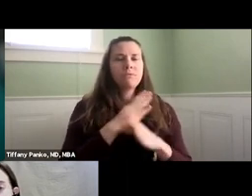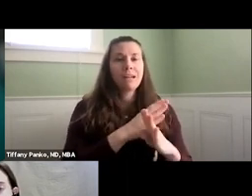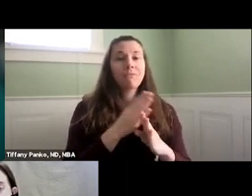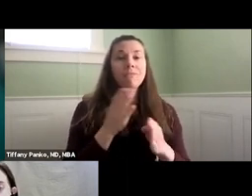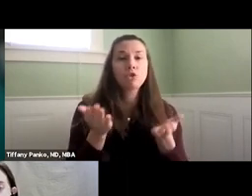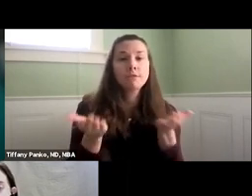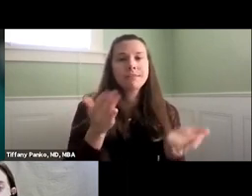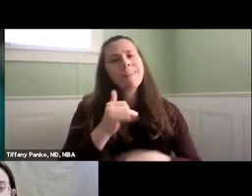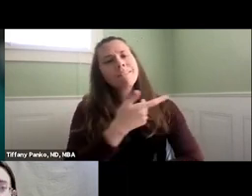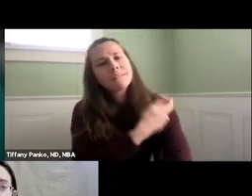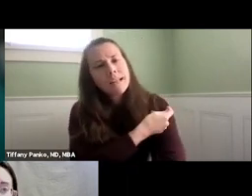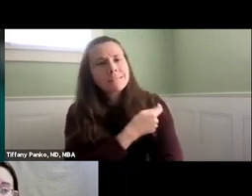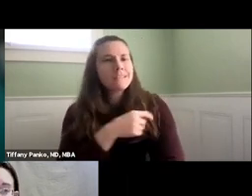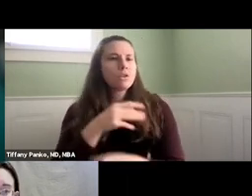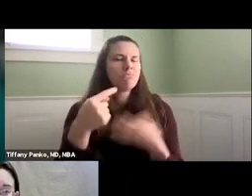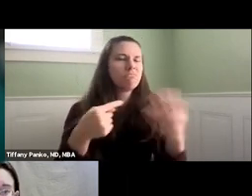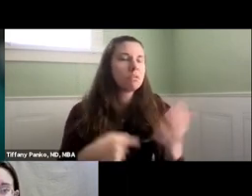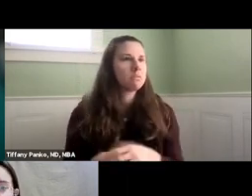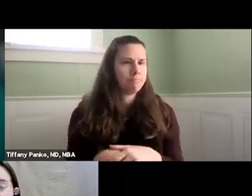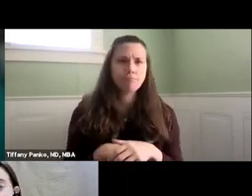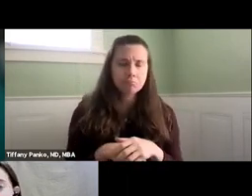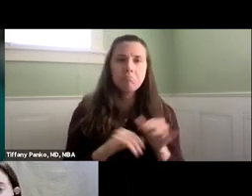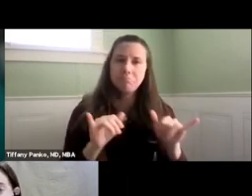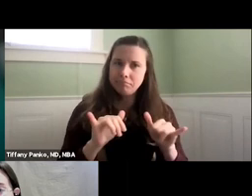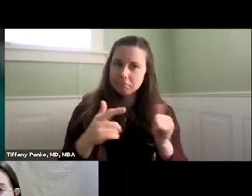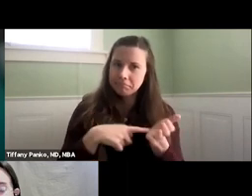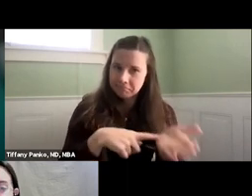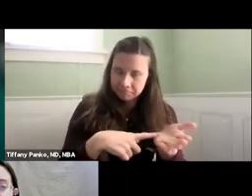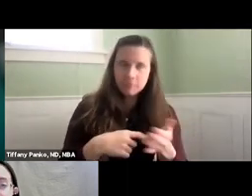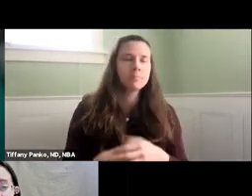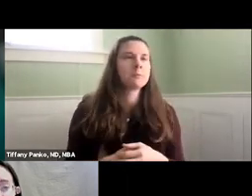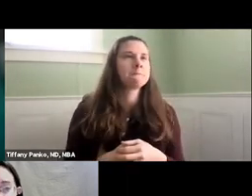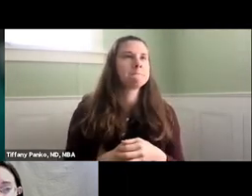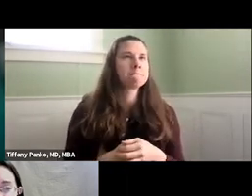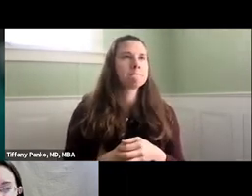likely to use preventative services like getting vaccinated on time and everything else along